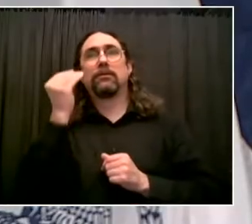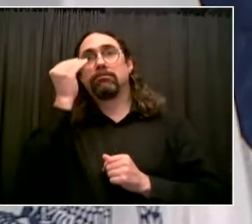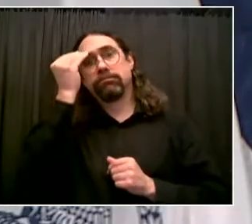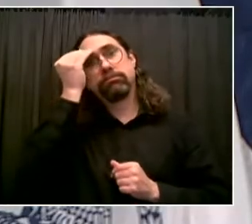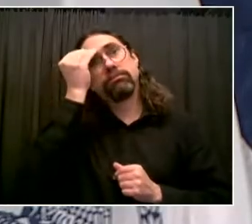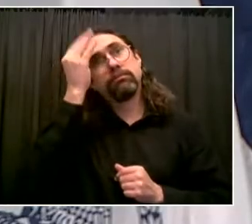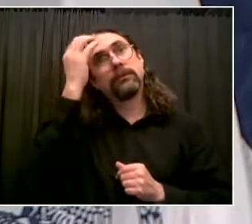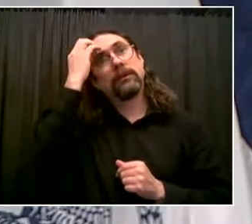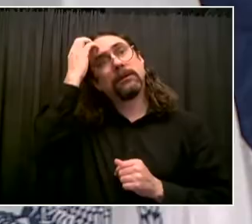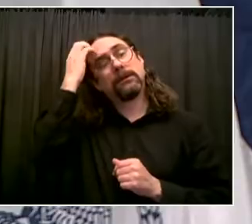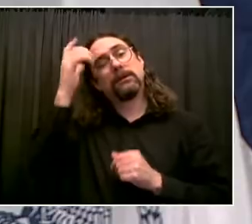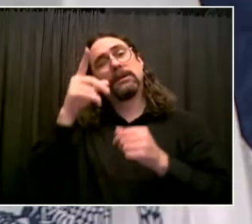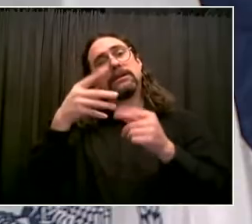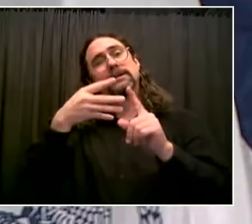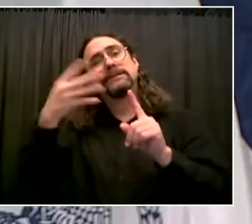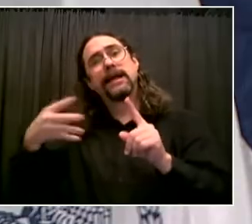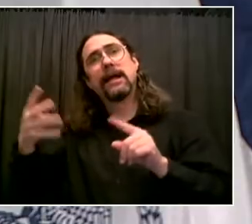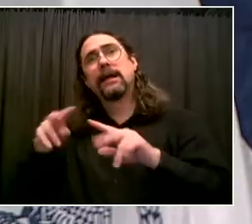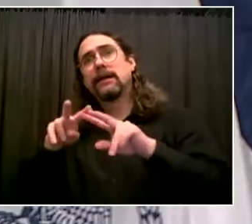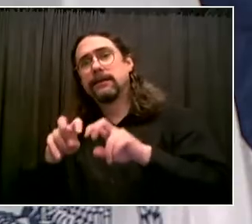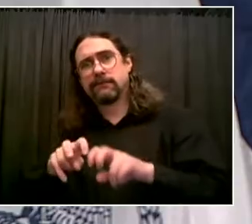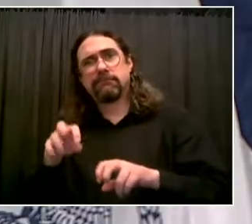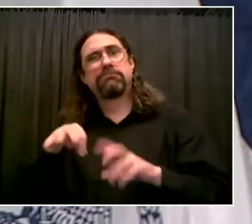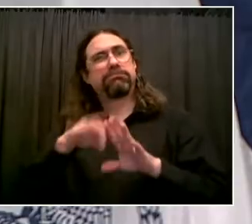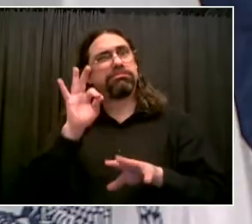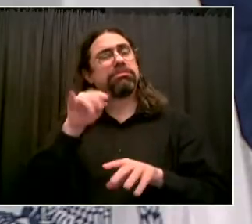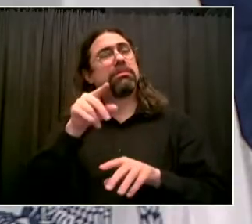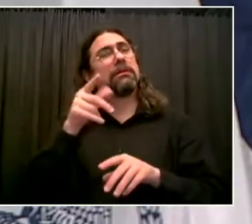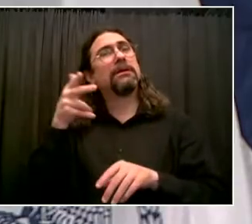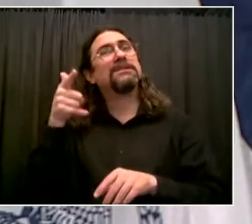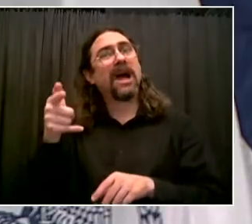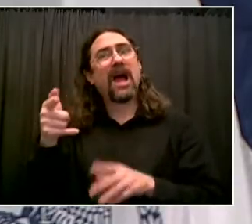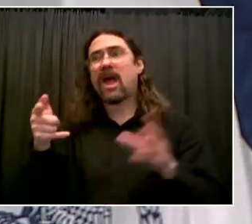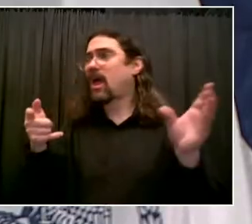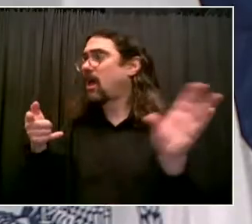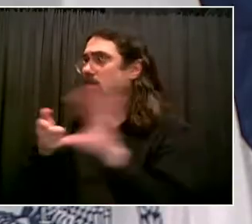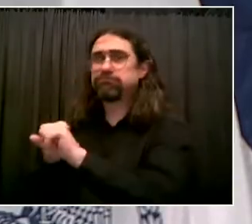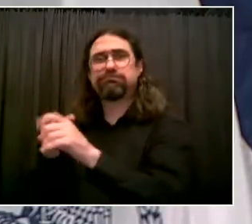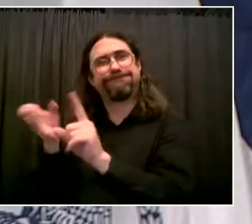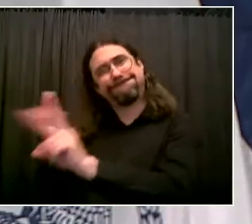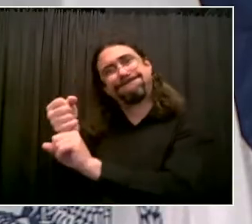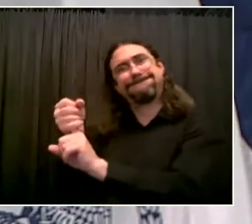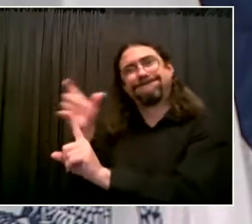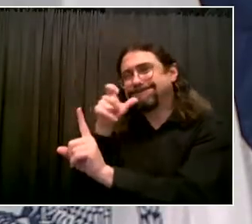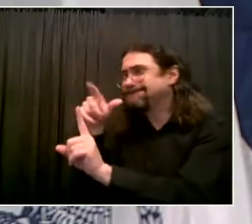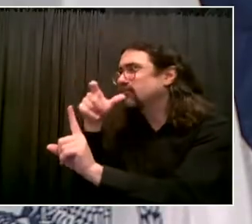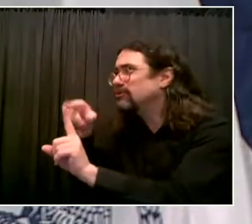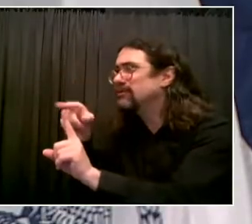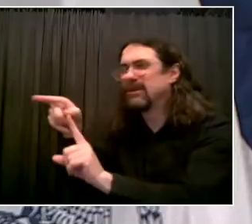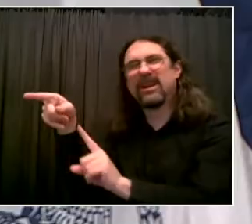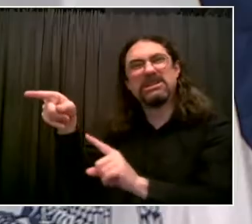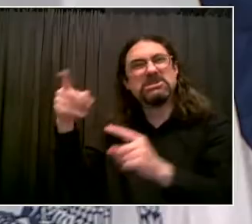THAT'S A GOOD QUESTION. I WILL START WITH THE MOST NUIVERSAL